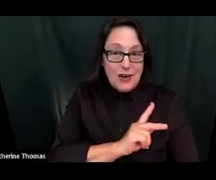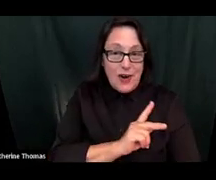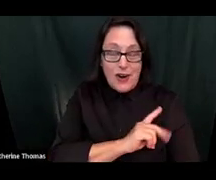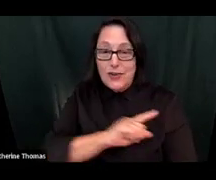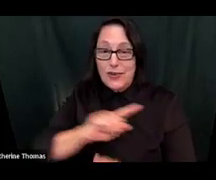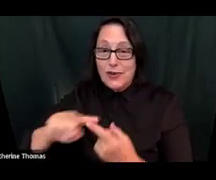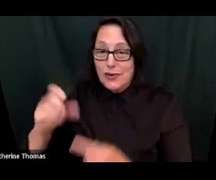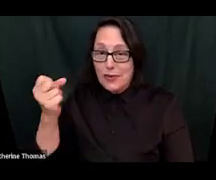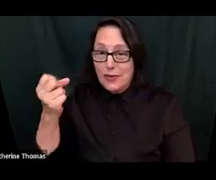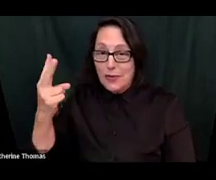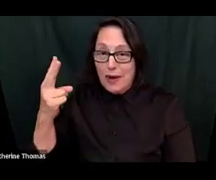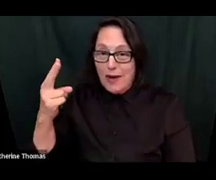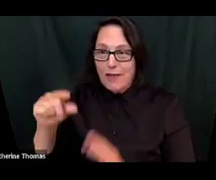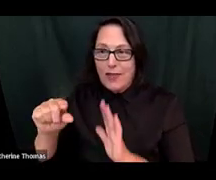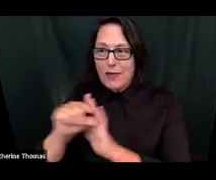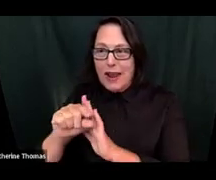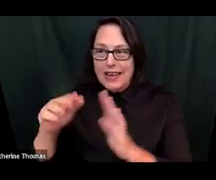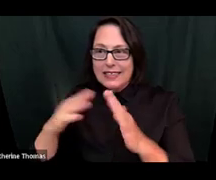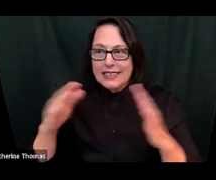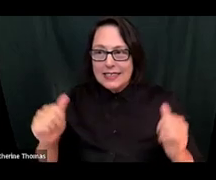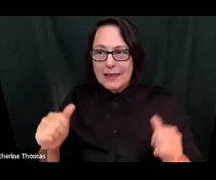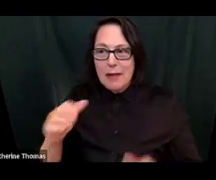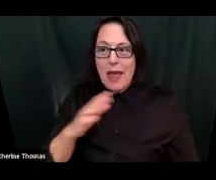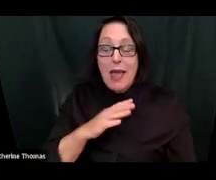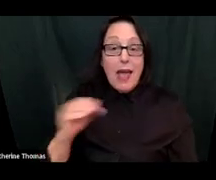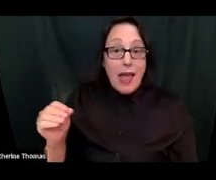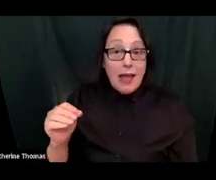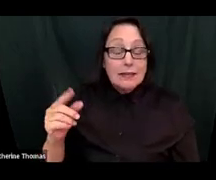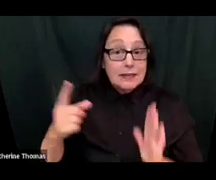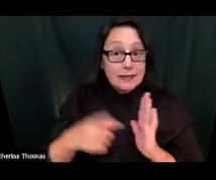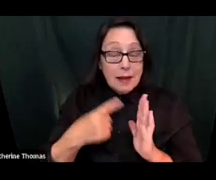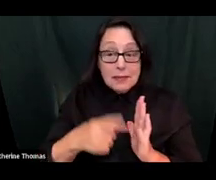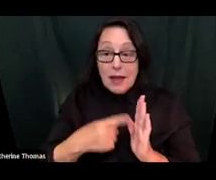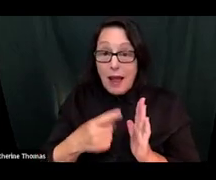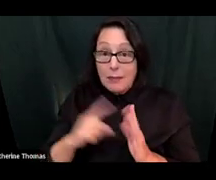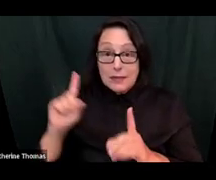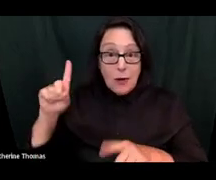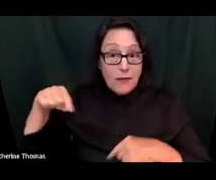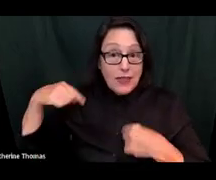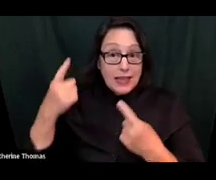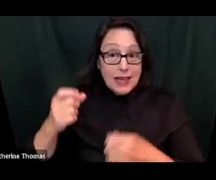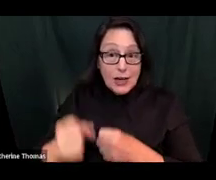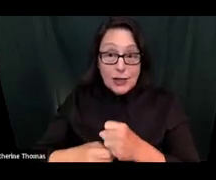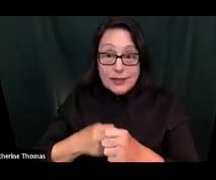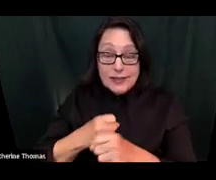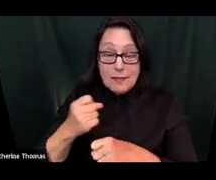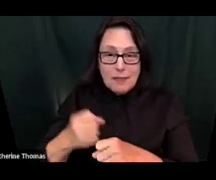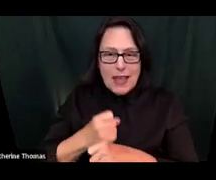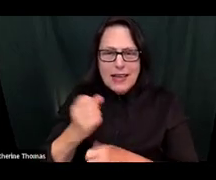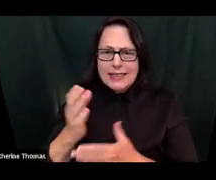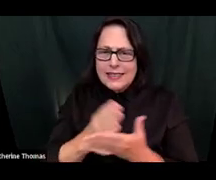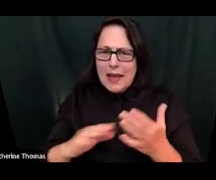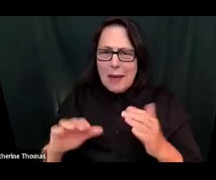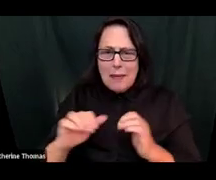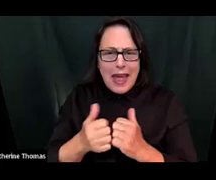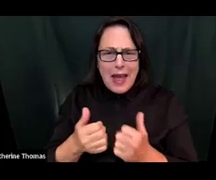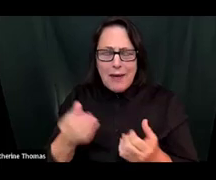through 12th grade system and there are times where over the years, somehow that information